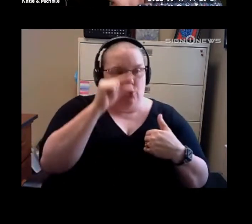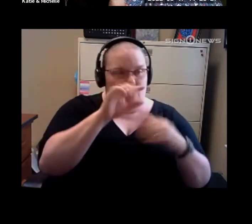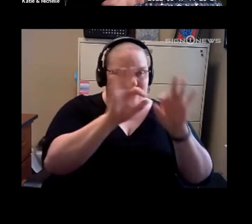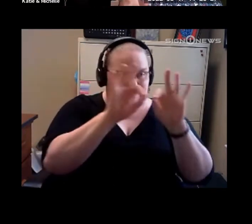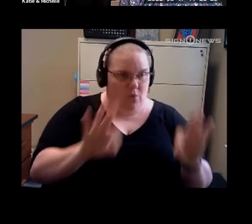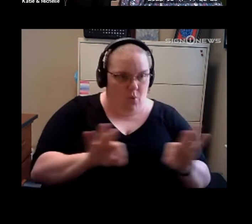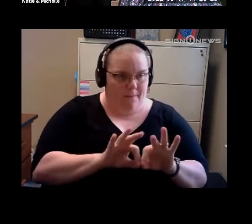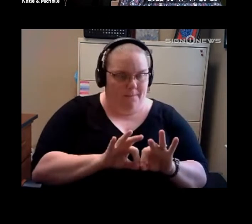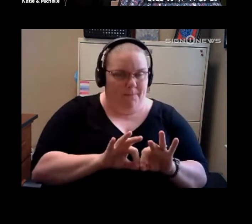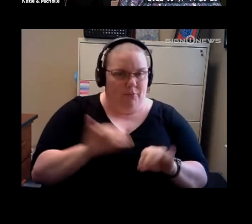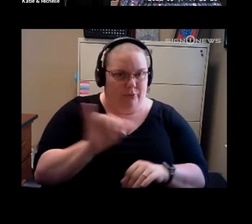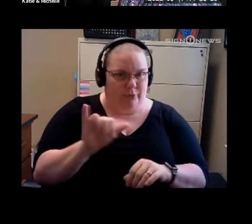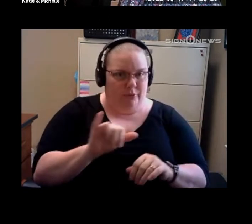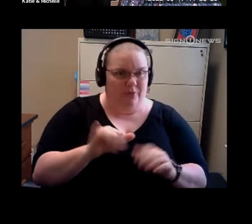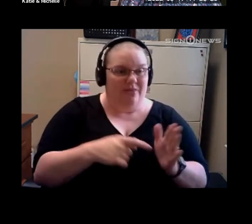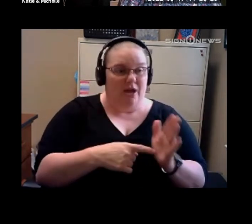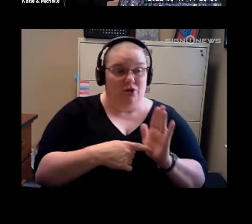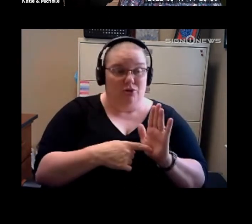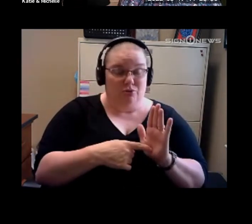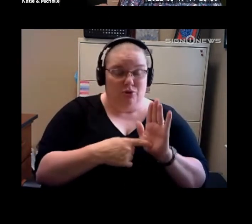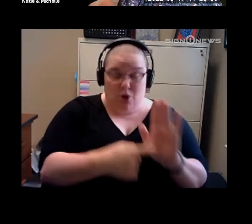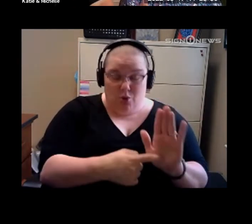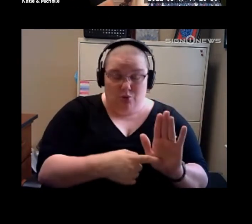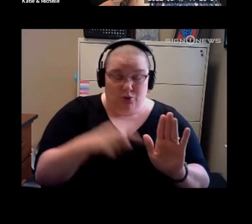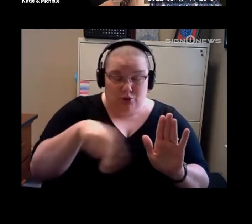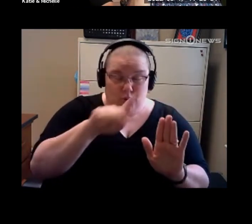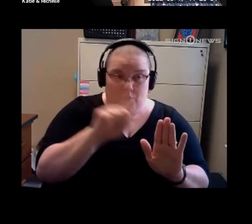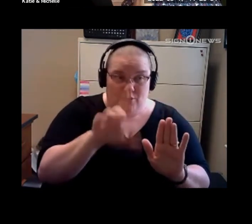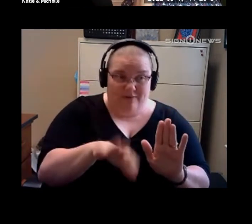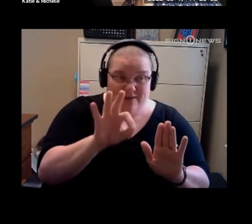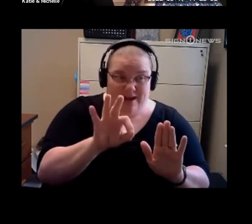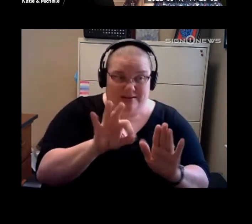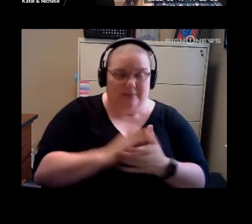um that we're going to go over where you can find that so you can um that we're putting that in the